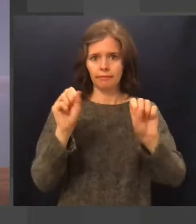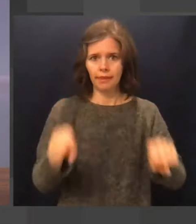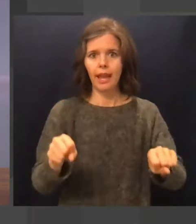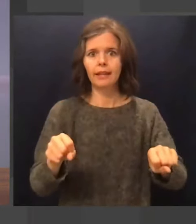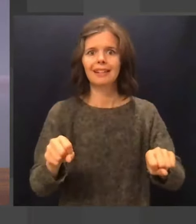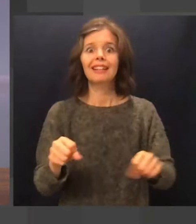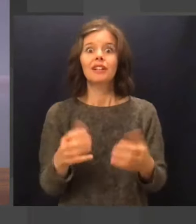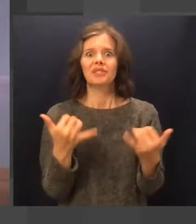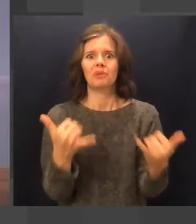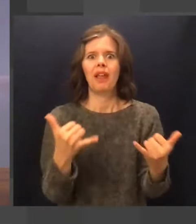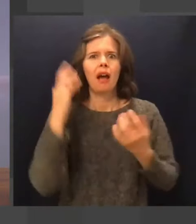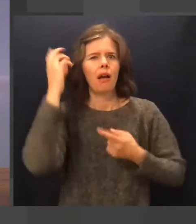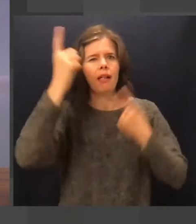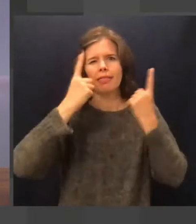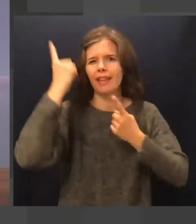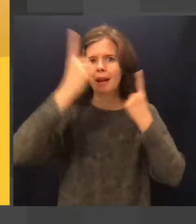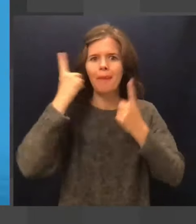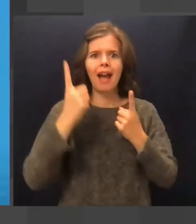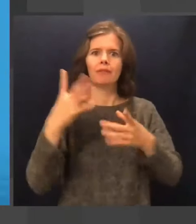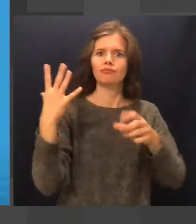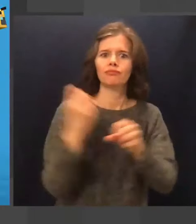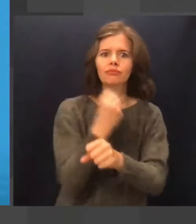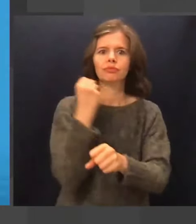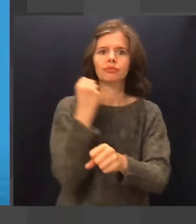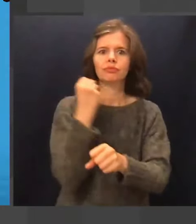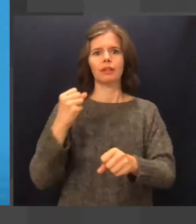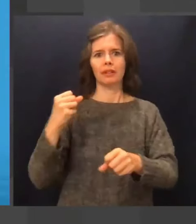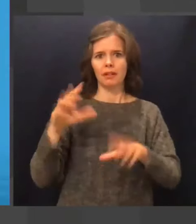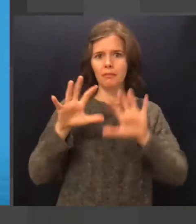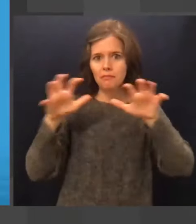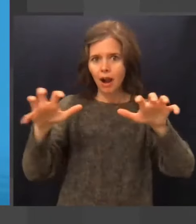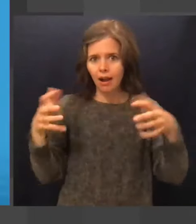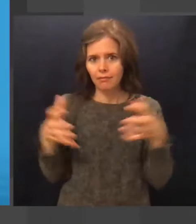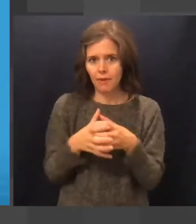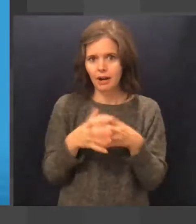FOR NOW JUST BE READY AND KEEP